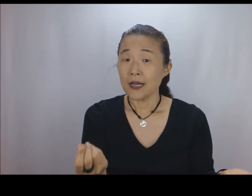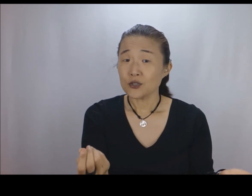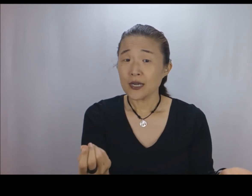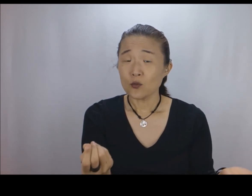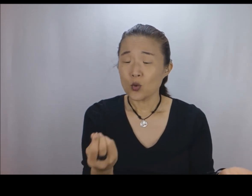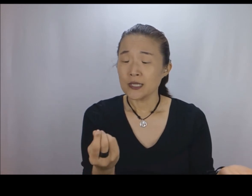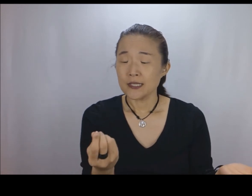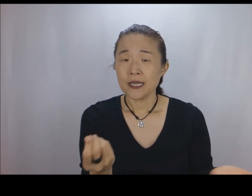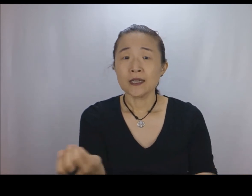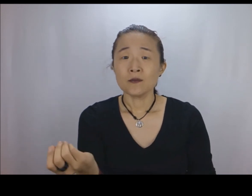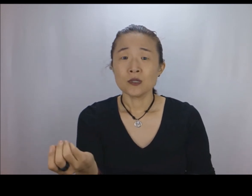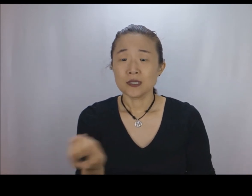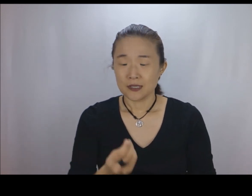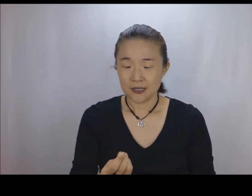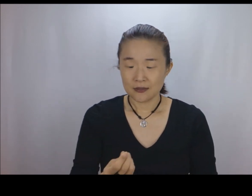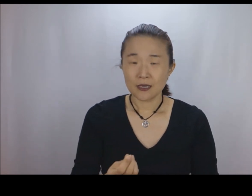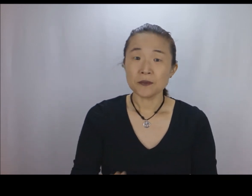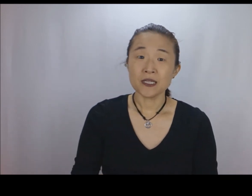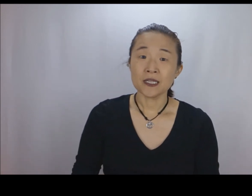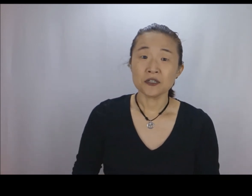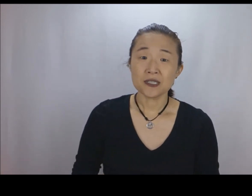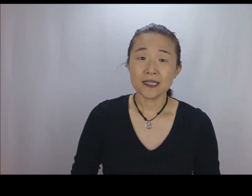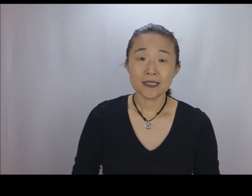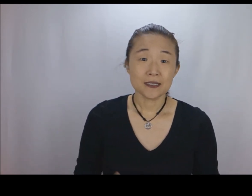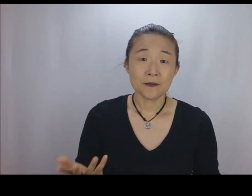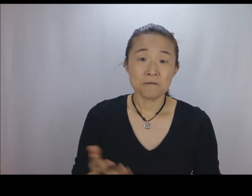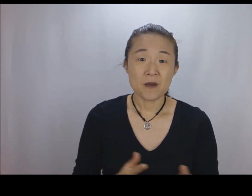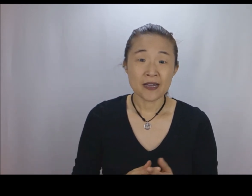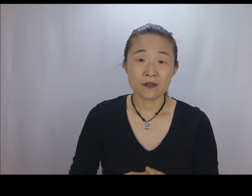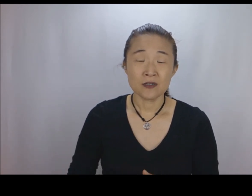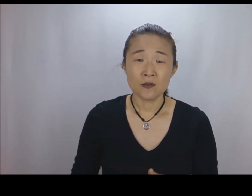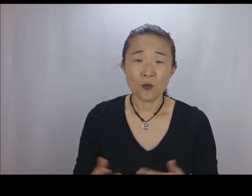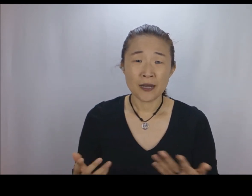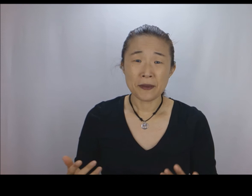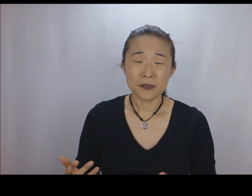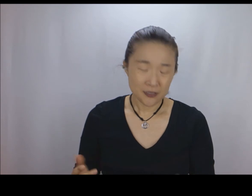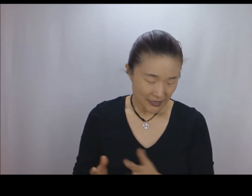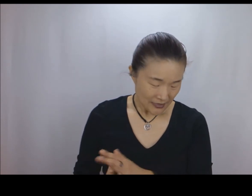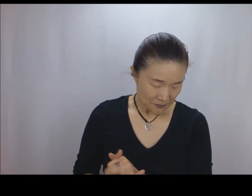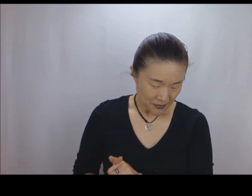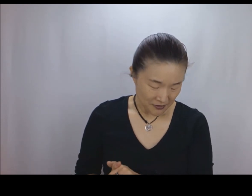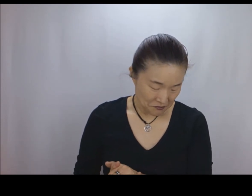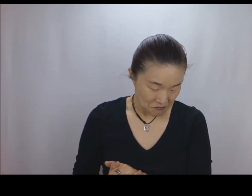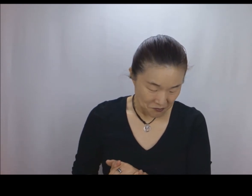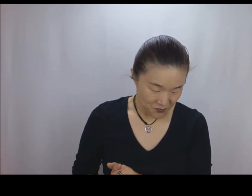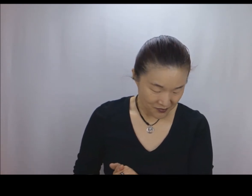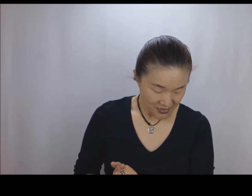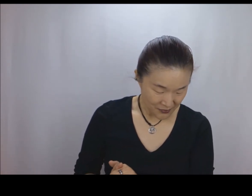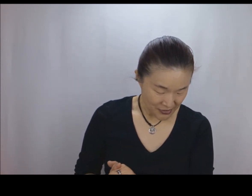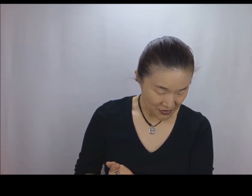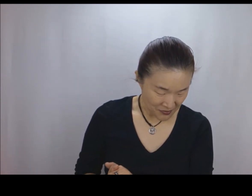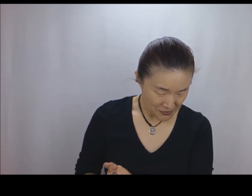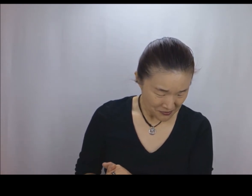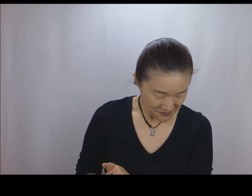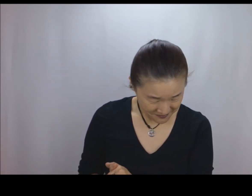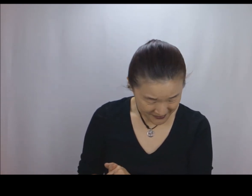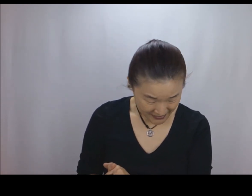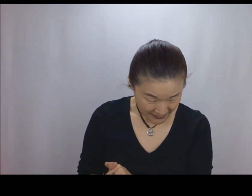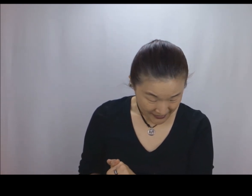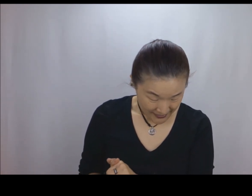I tried it once and it was completely useless, so I don't know why people do that but to each their own.